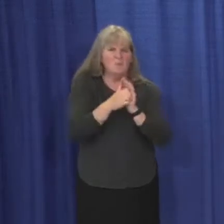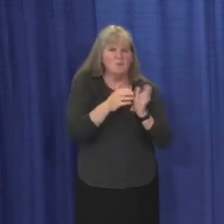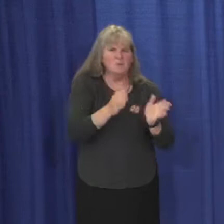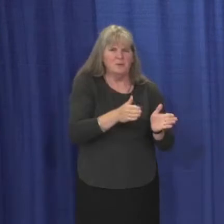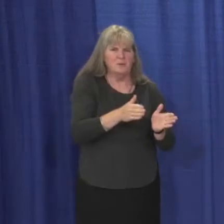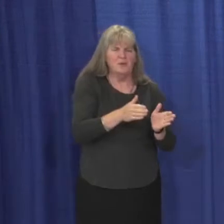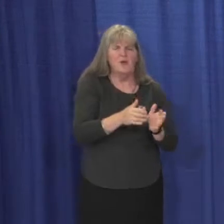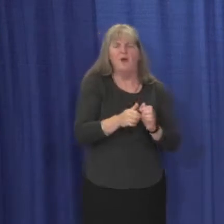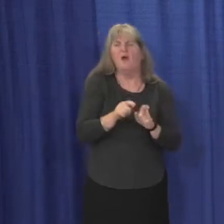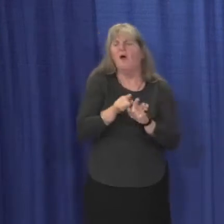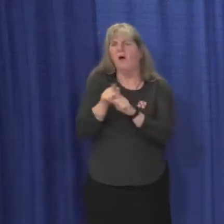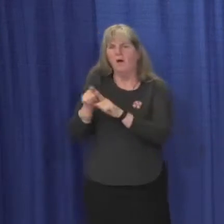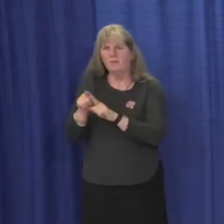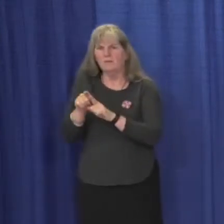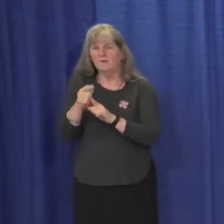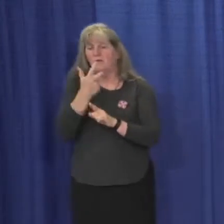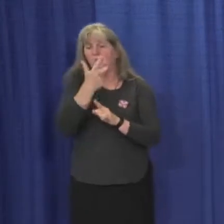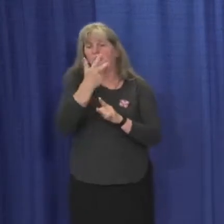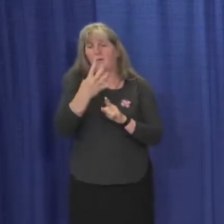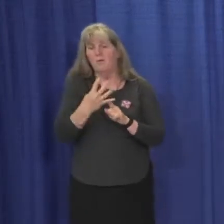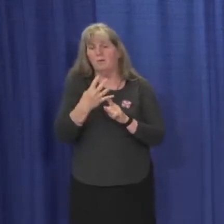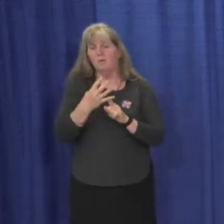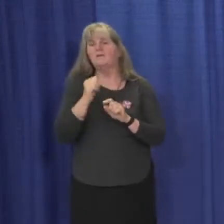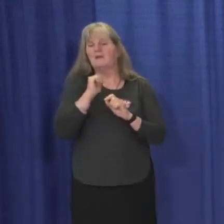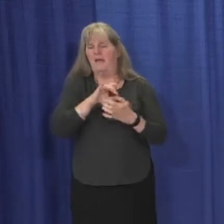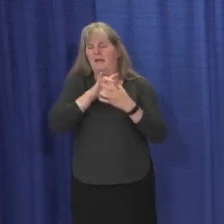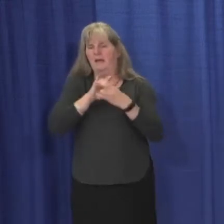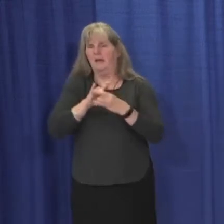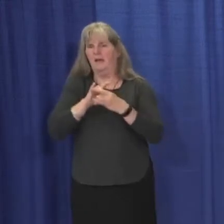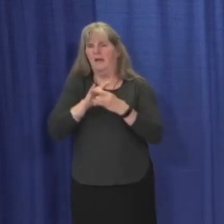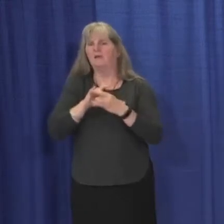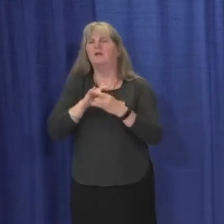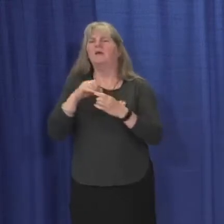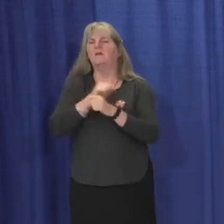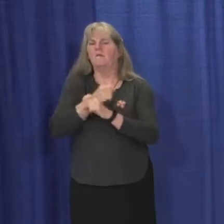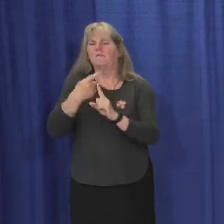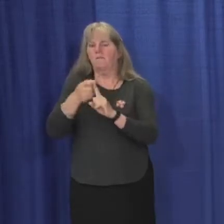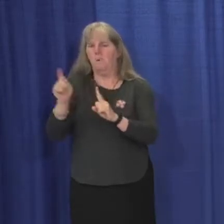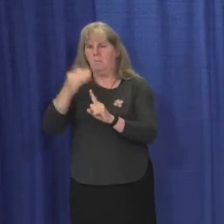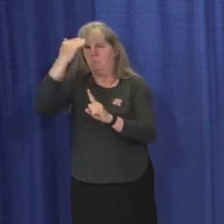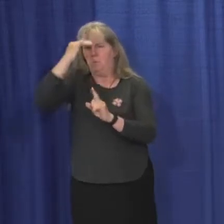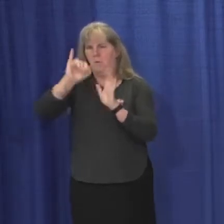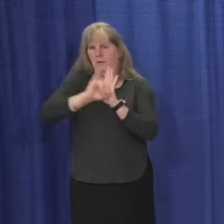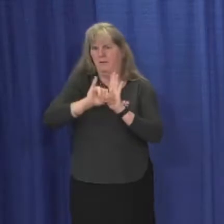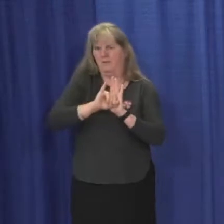linked to other known cases and that is good but means we are seeing a significant number of